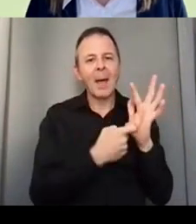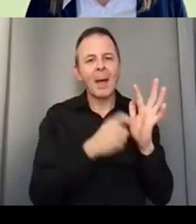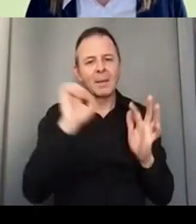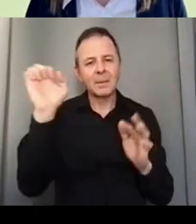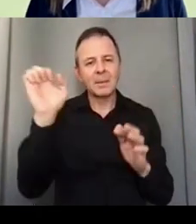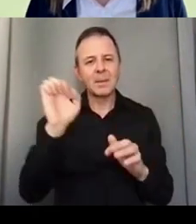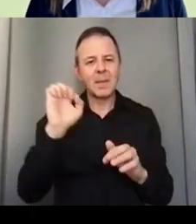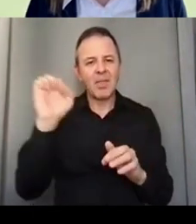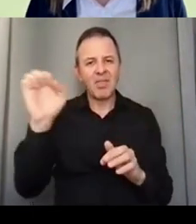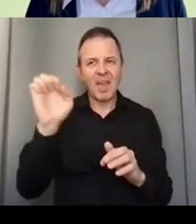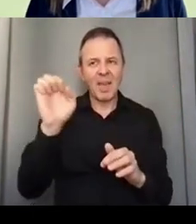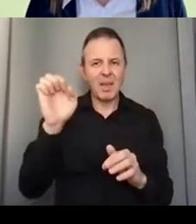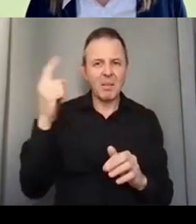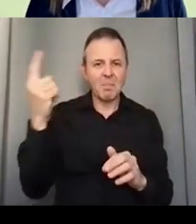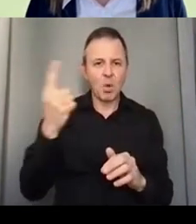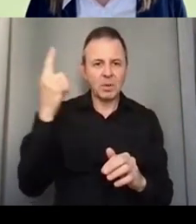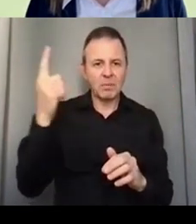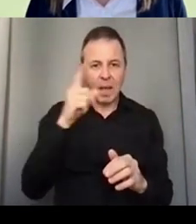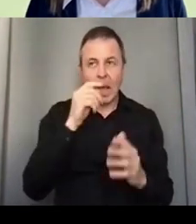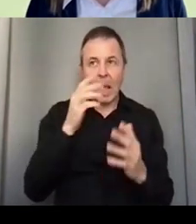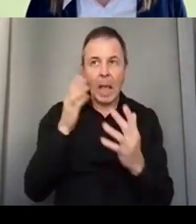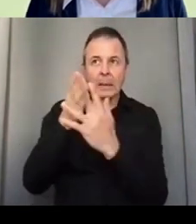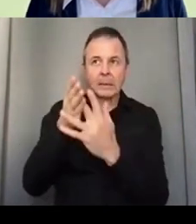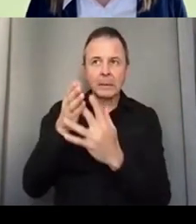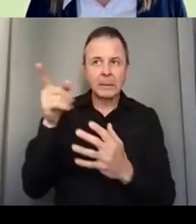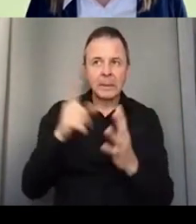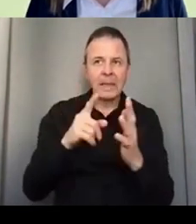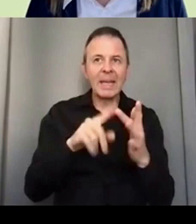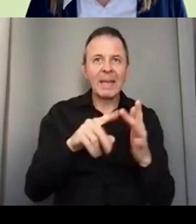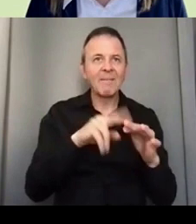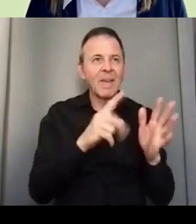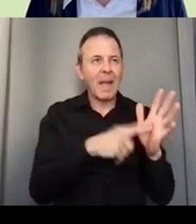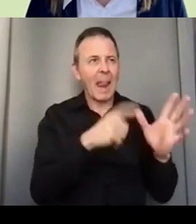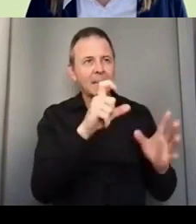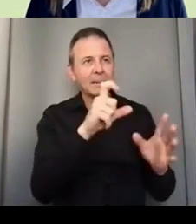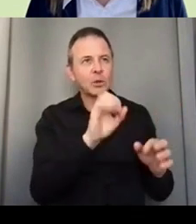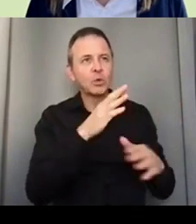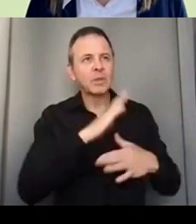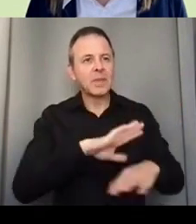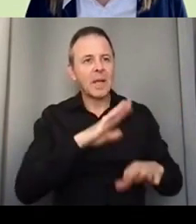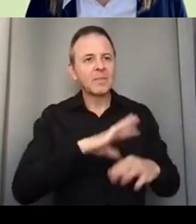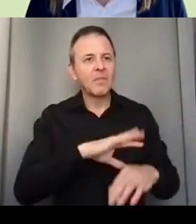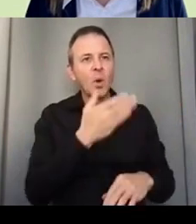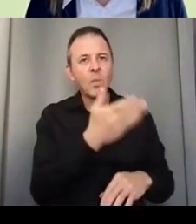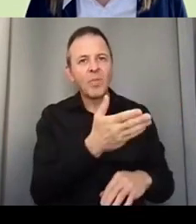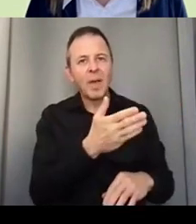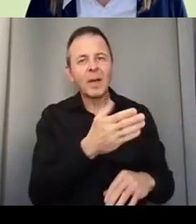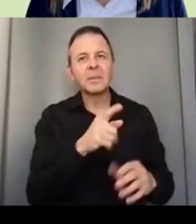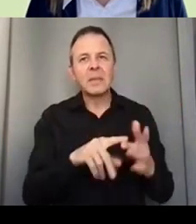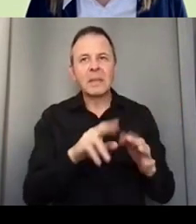planner so if an LAC has not been able to meet your needs and you have evidence